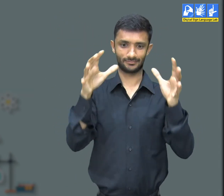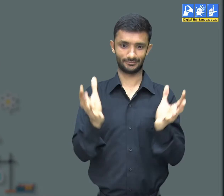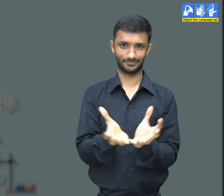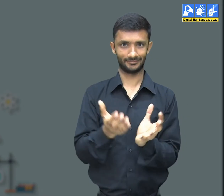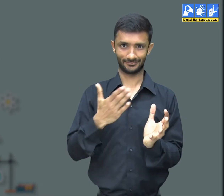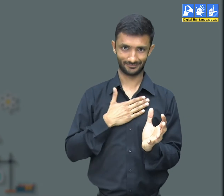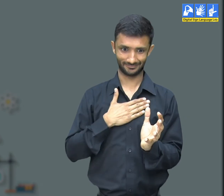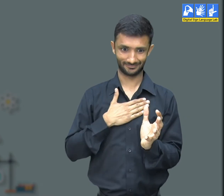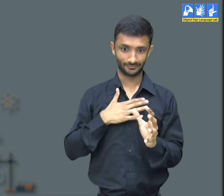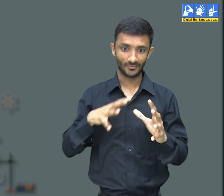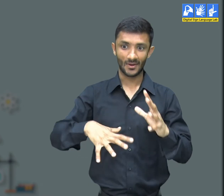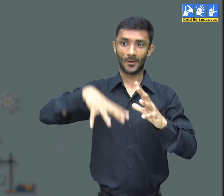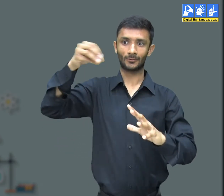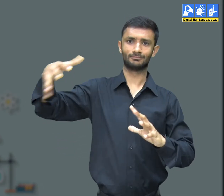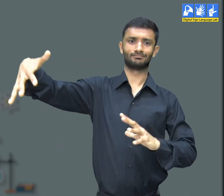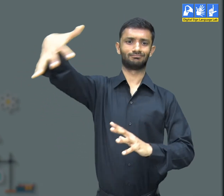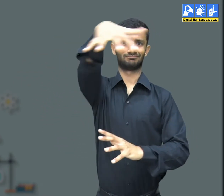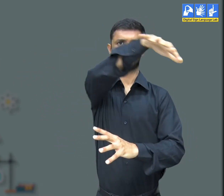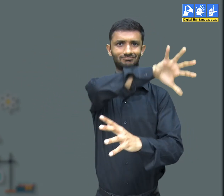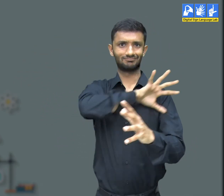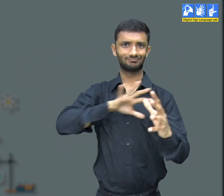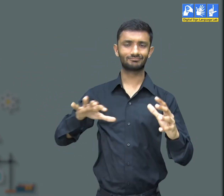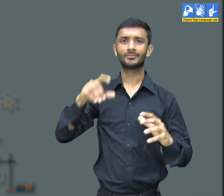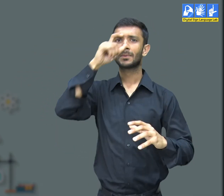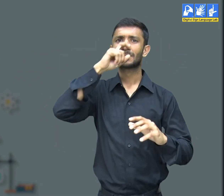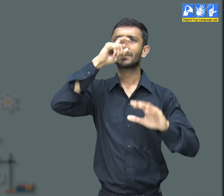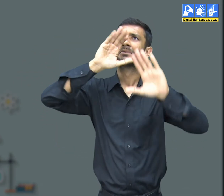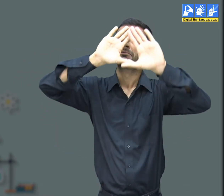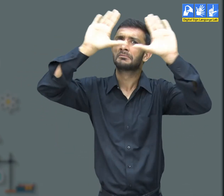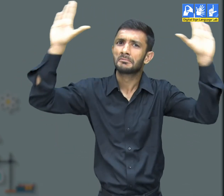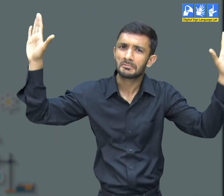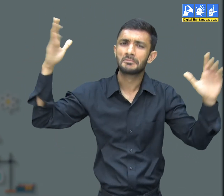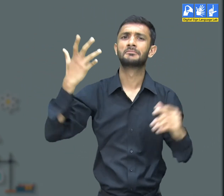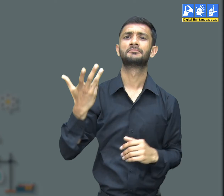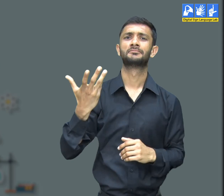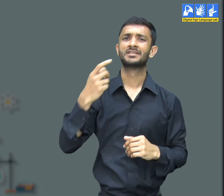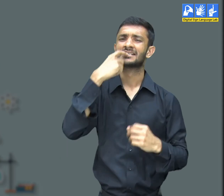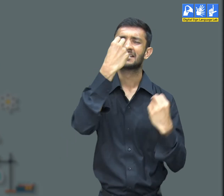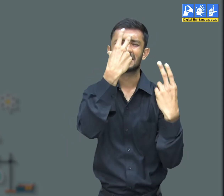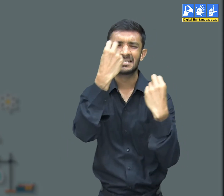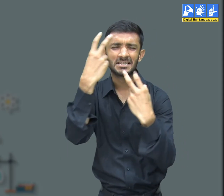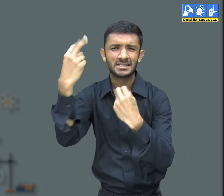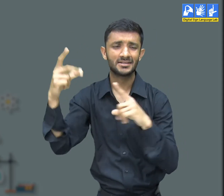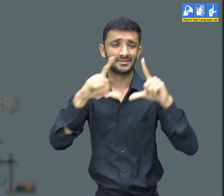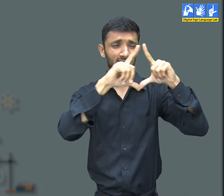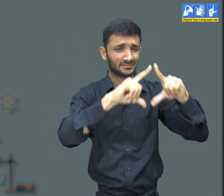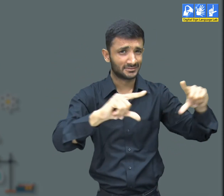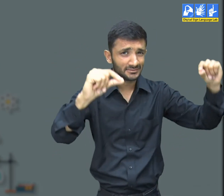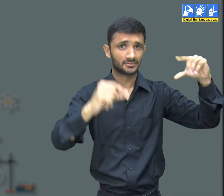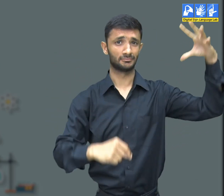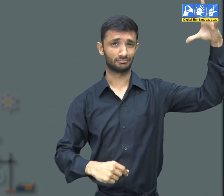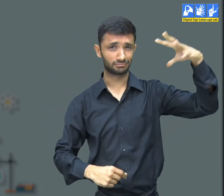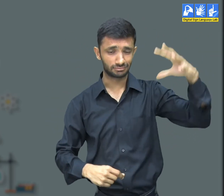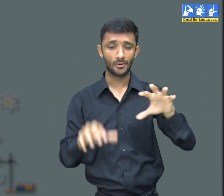It is the study of the sky, outer space, and the stars, planets, moon, the sun